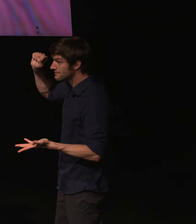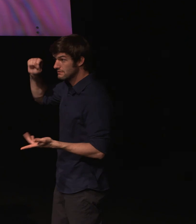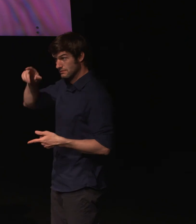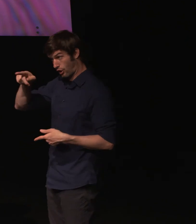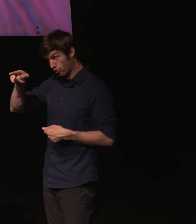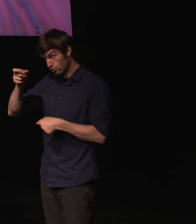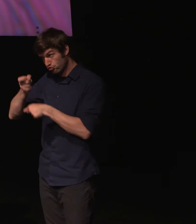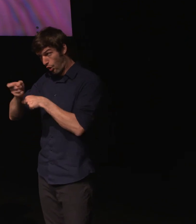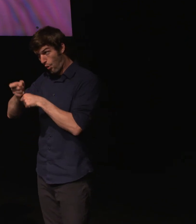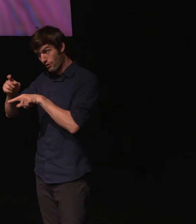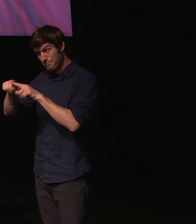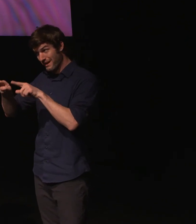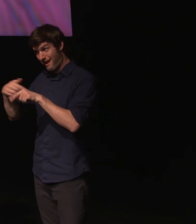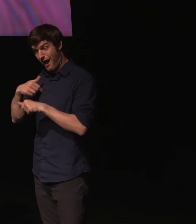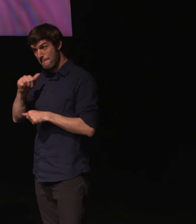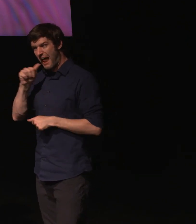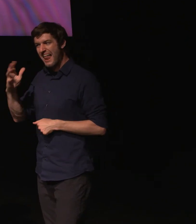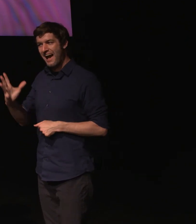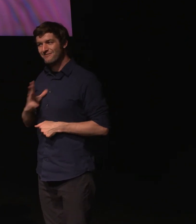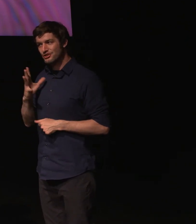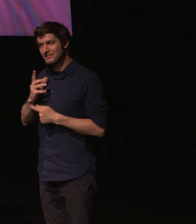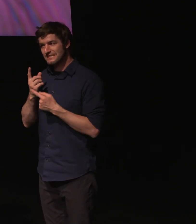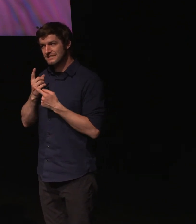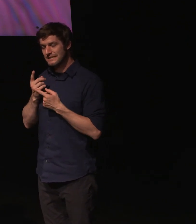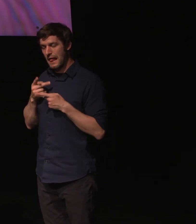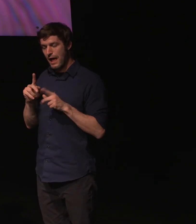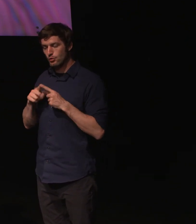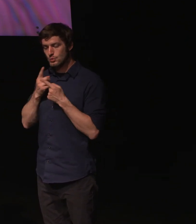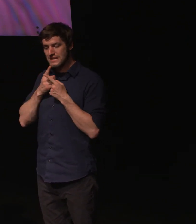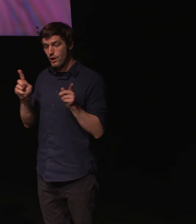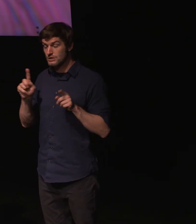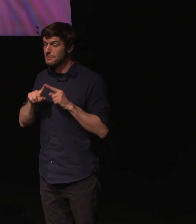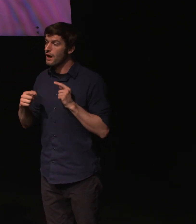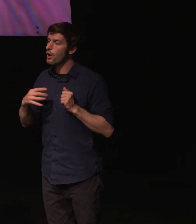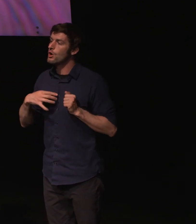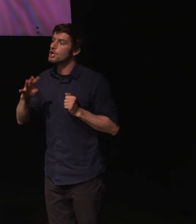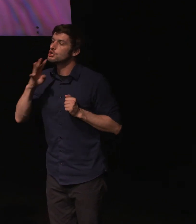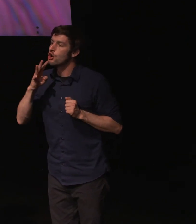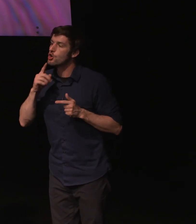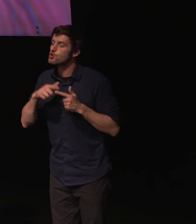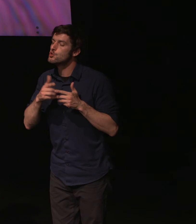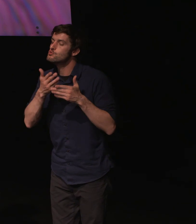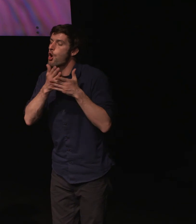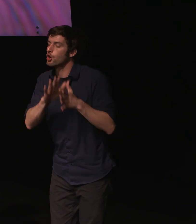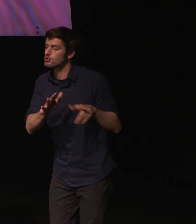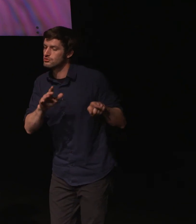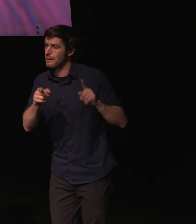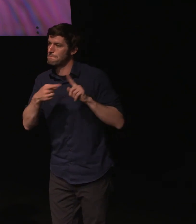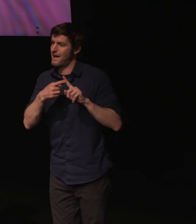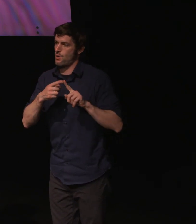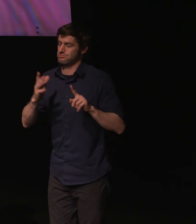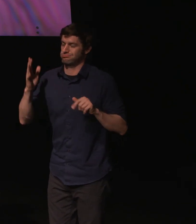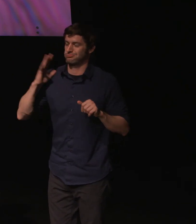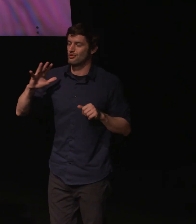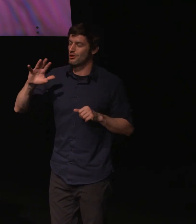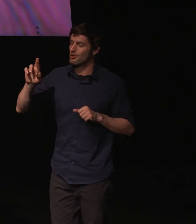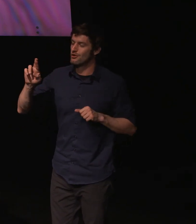I'm not officially allowed to say this but we are talking to "partners" about retro releases. Yes! AUDIENCE LAUGHS